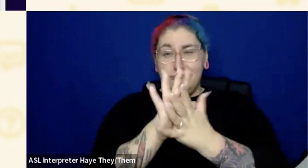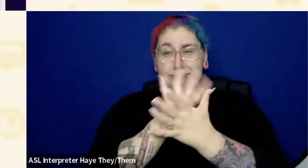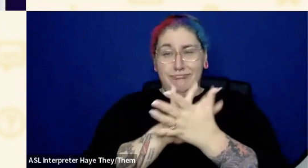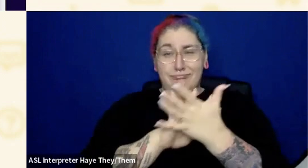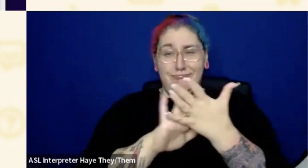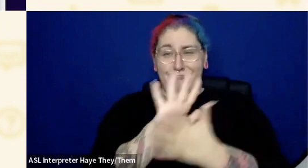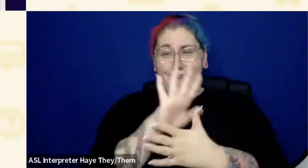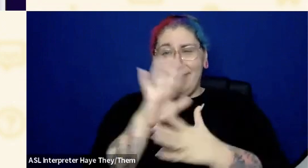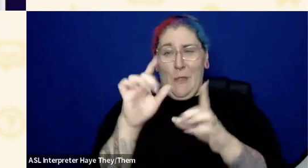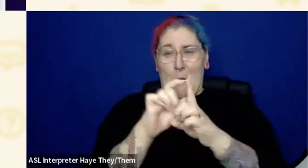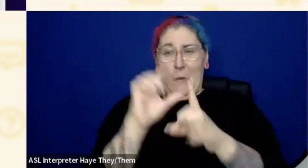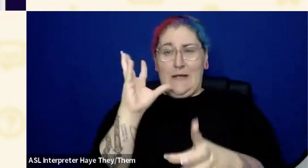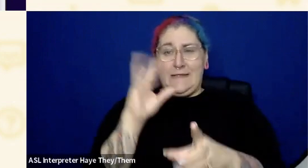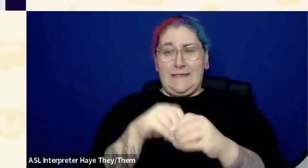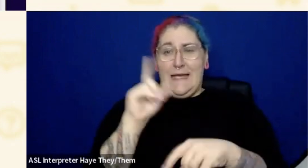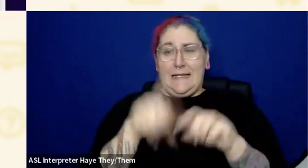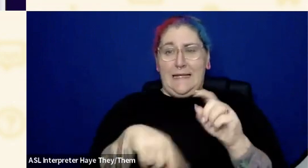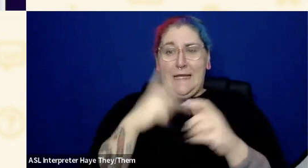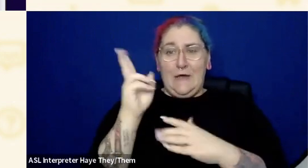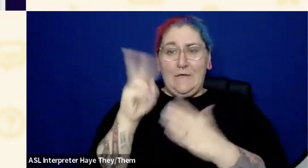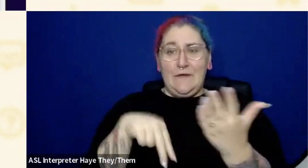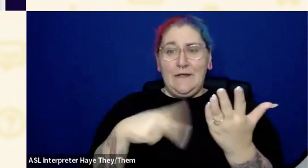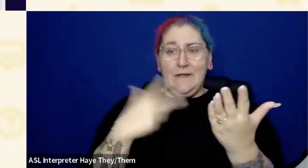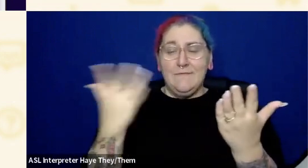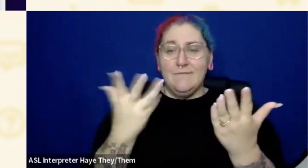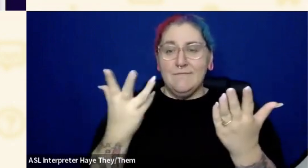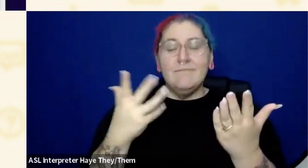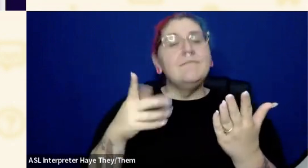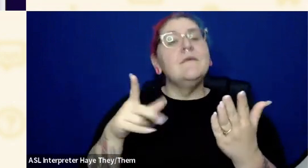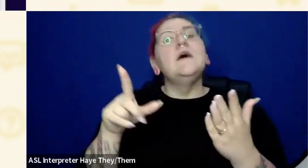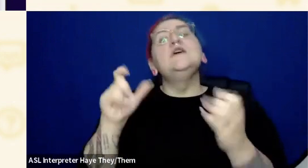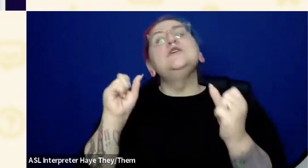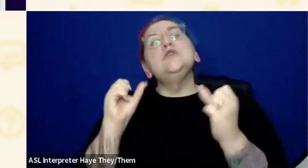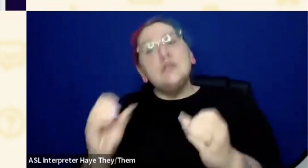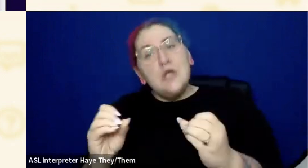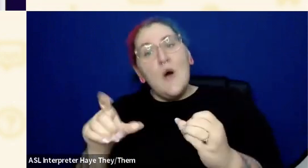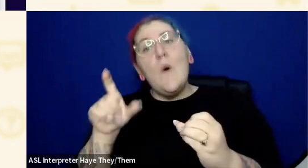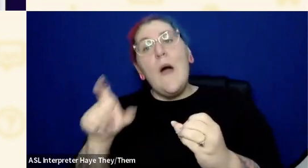And the user must be able to zoom in text only up to 200%.